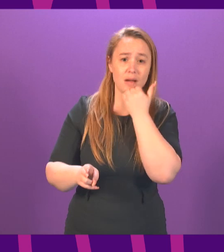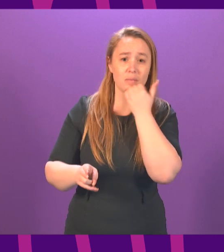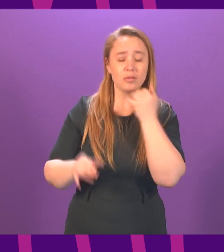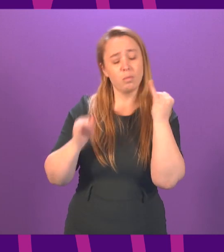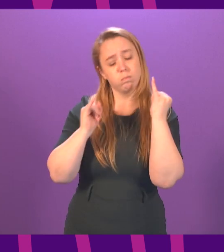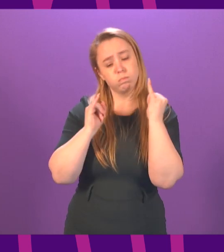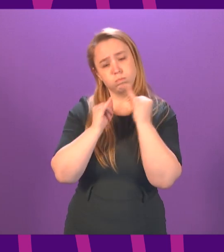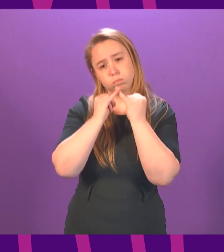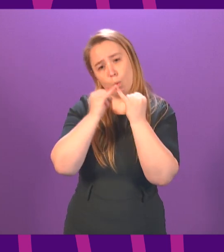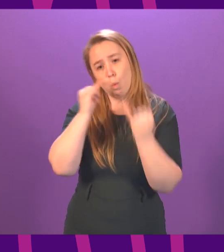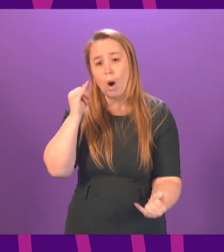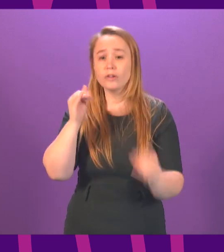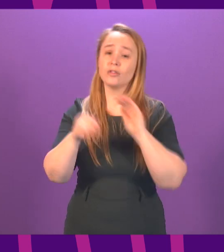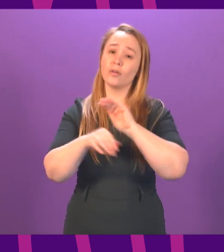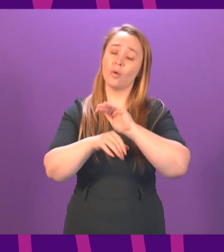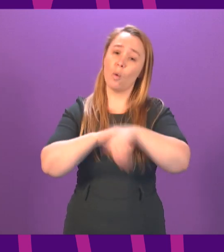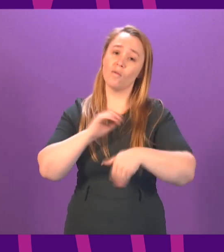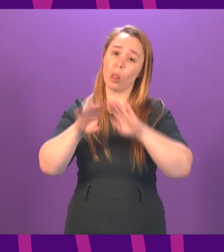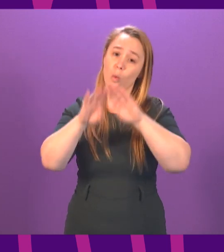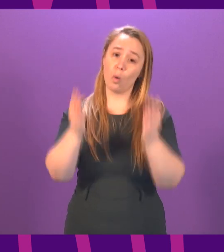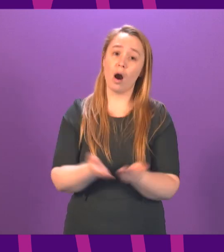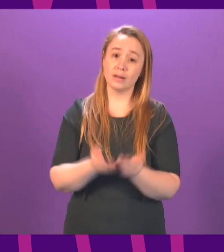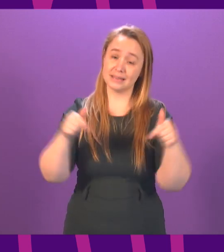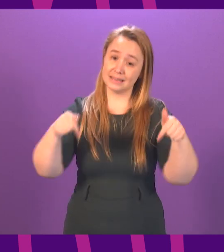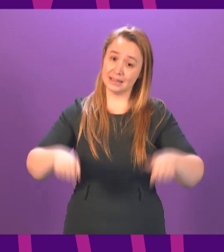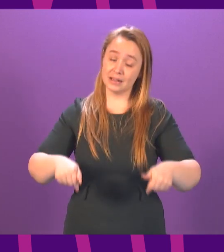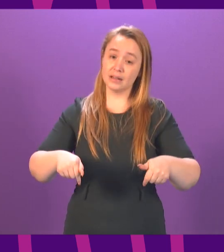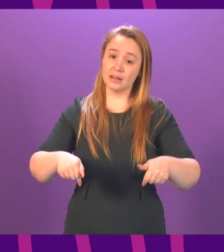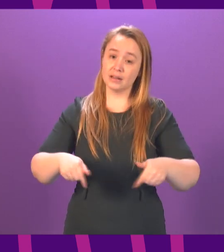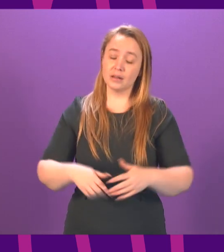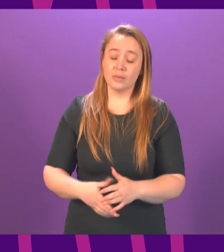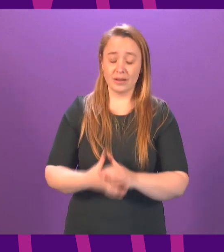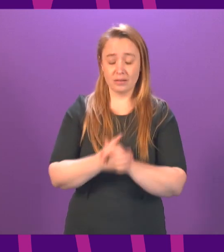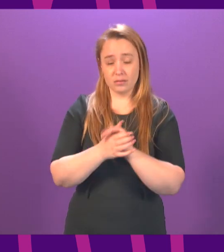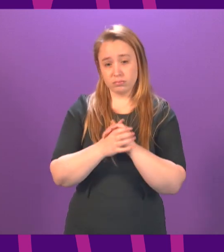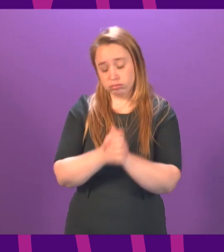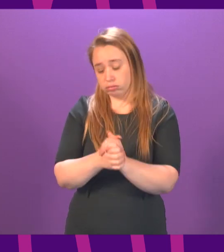the whole political spectrum, we share a deep regret; we also share responsibility.